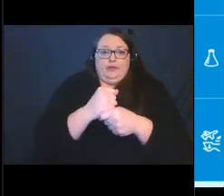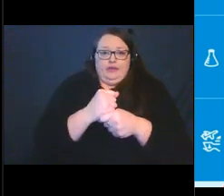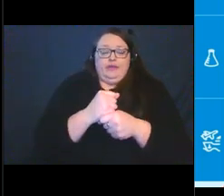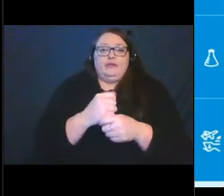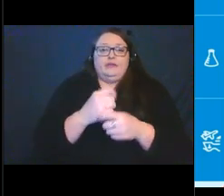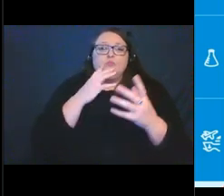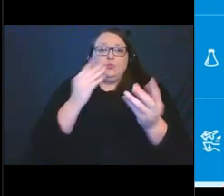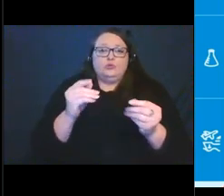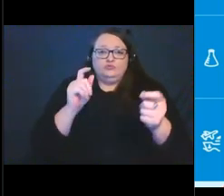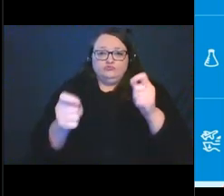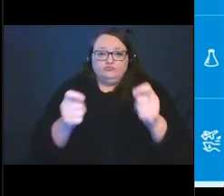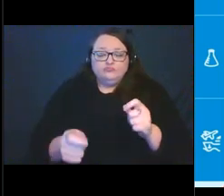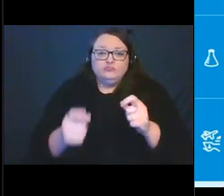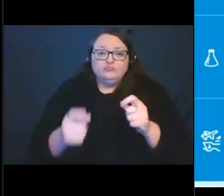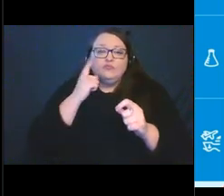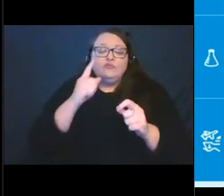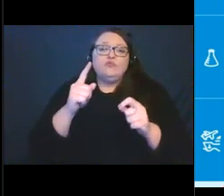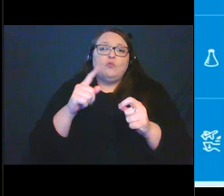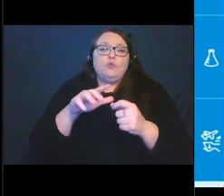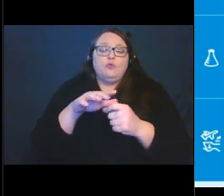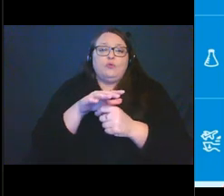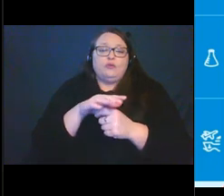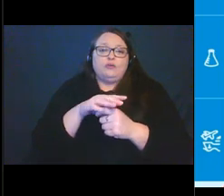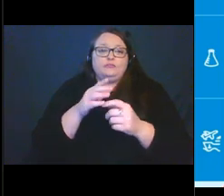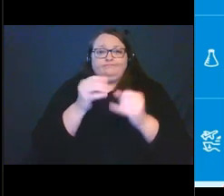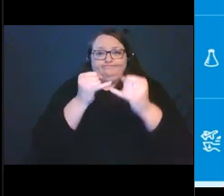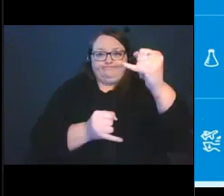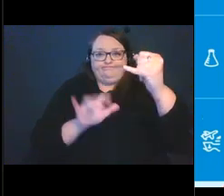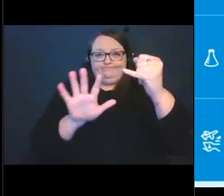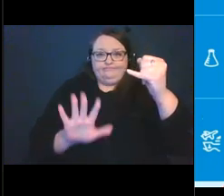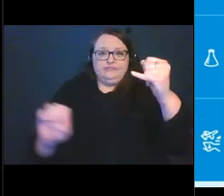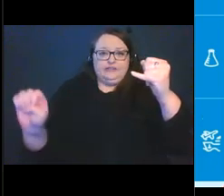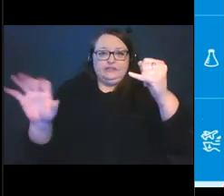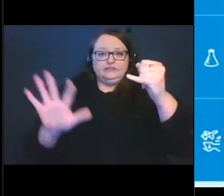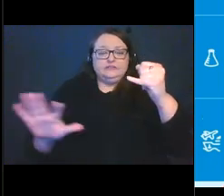for locations east and west of this divide. So, that's just what we do, by splitting the country